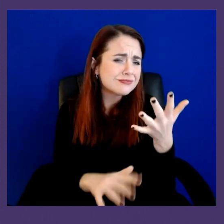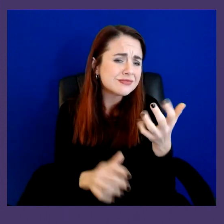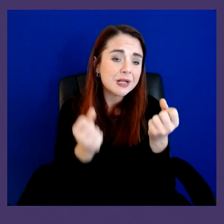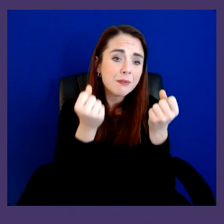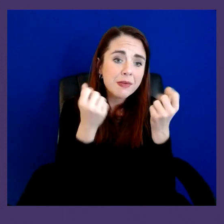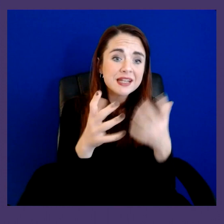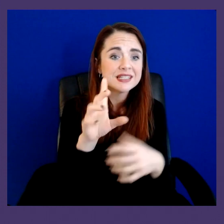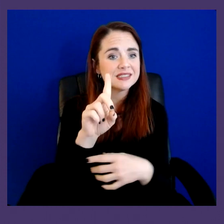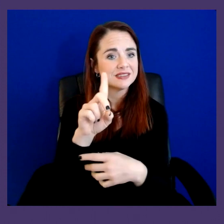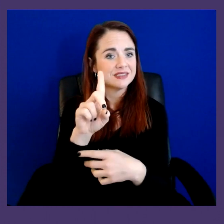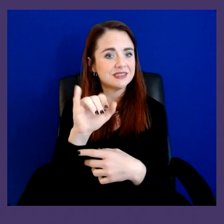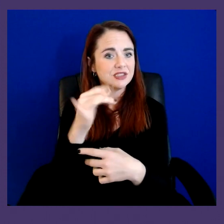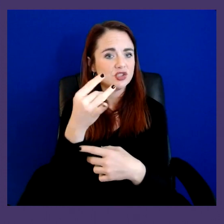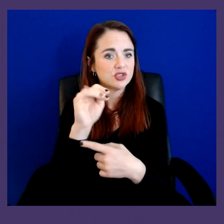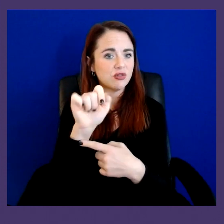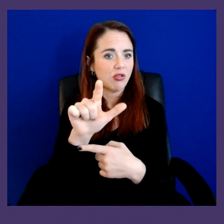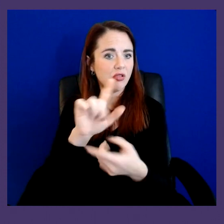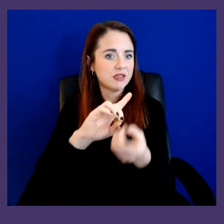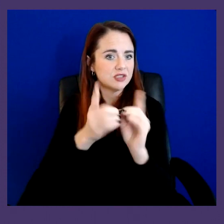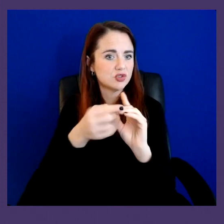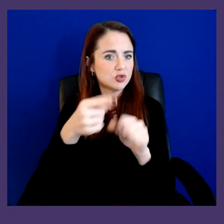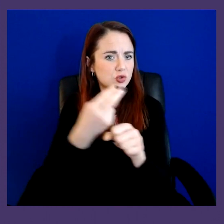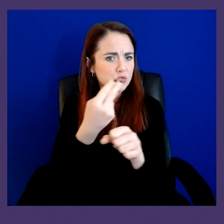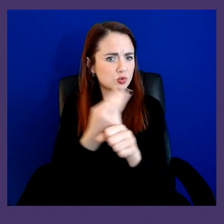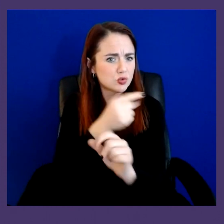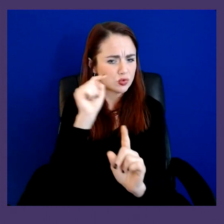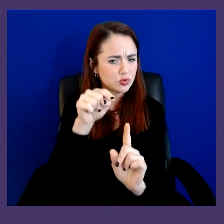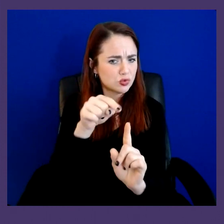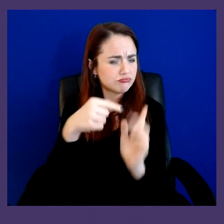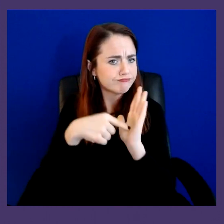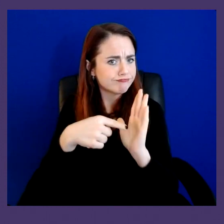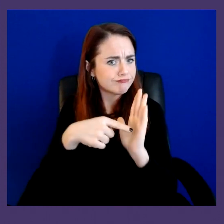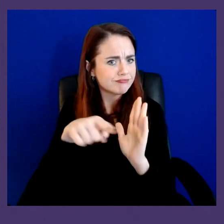don't think we thought about initially, but that's something we learned along the way,